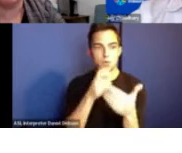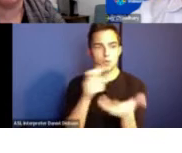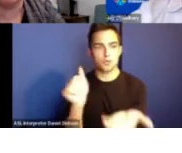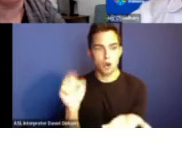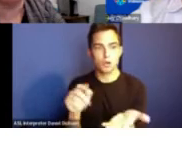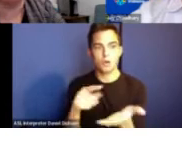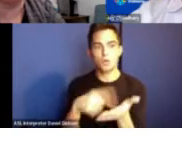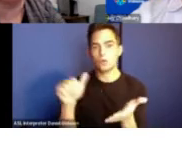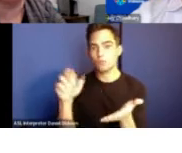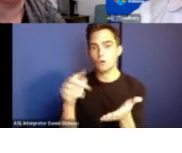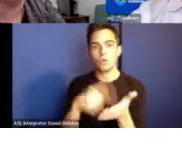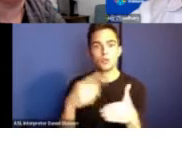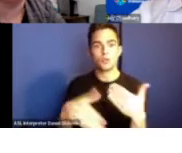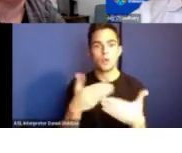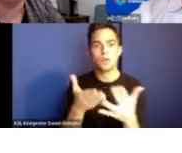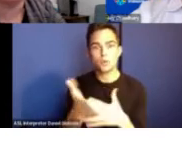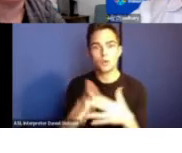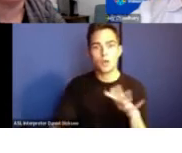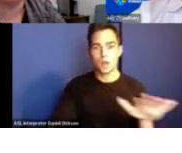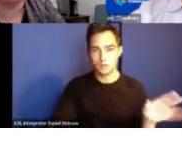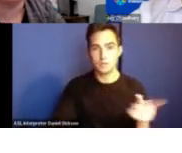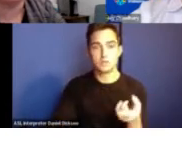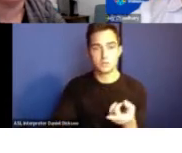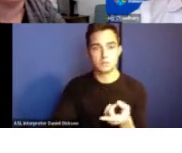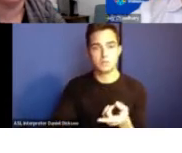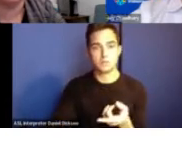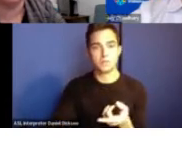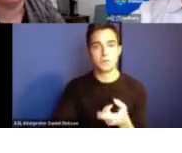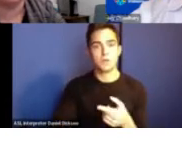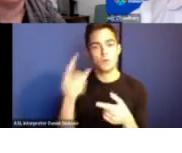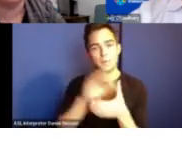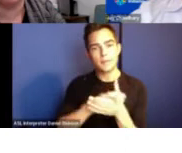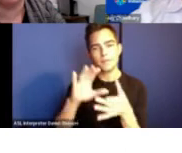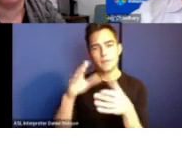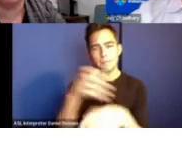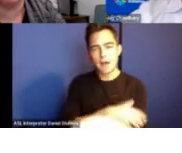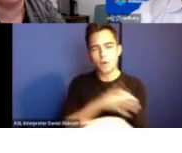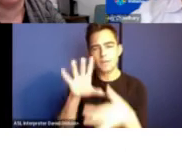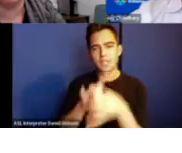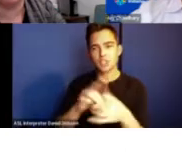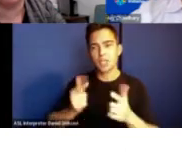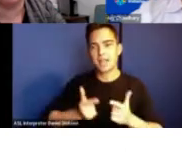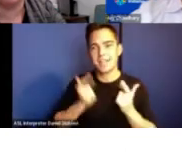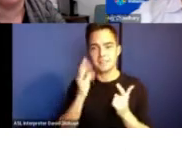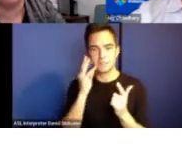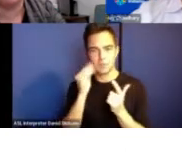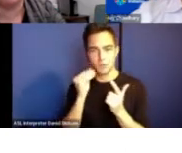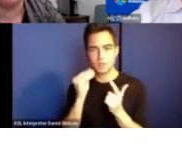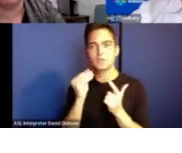you're going through, you know, we believe in the power of connection through lived experience to to get you to